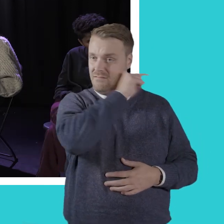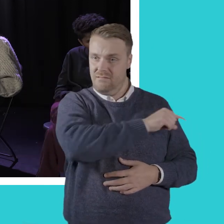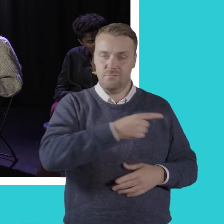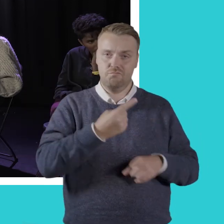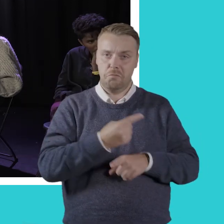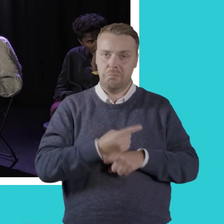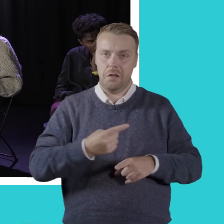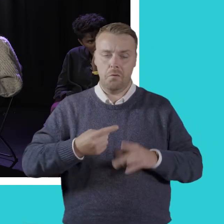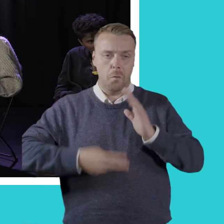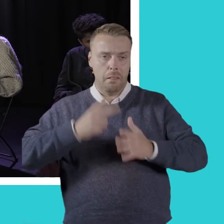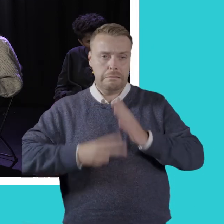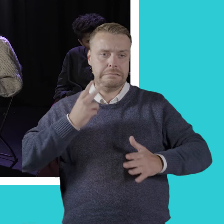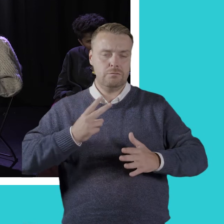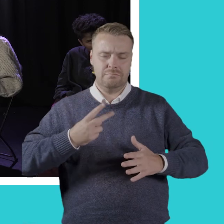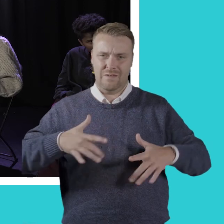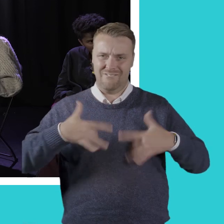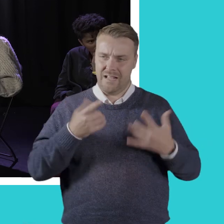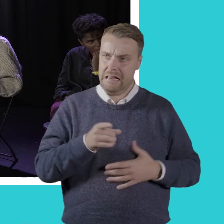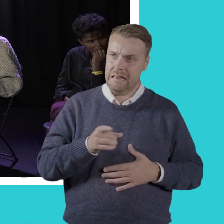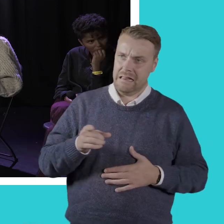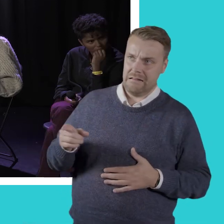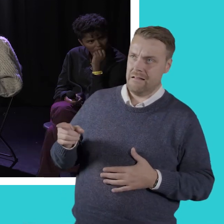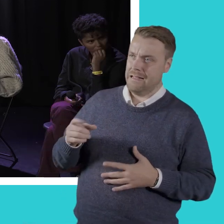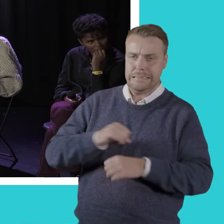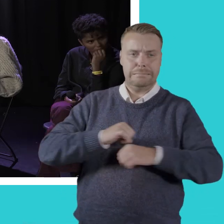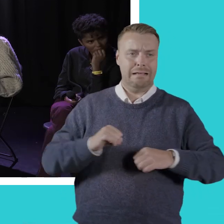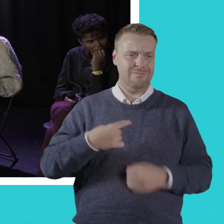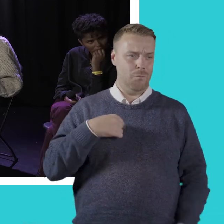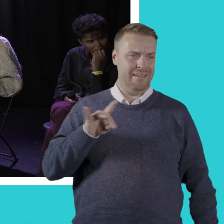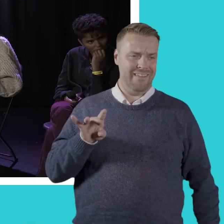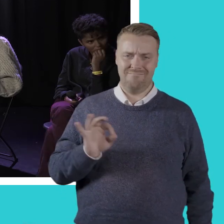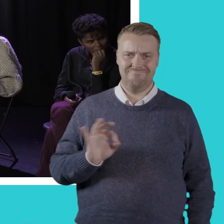because I always just feel like there isn't really going to be a space space for me there. I think